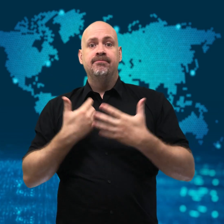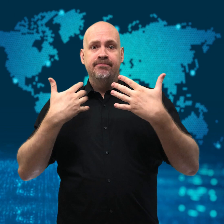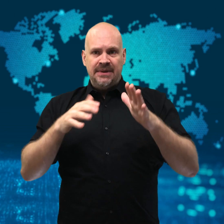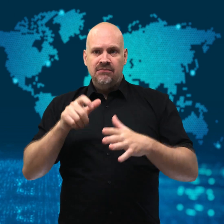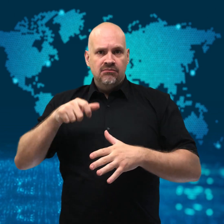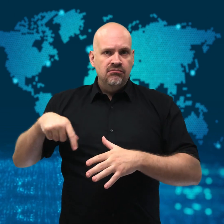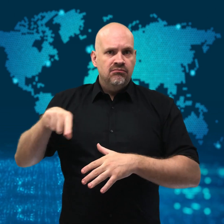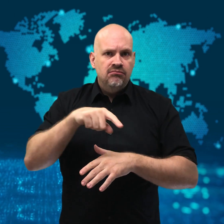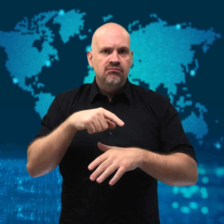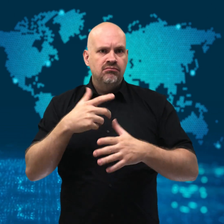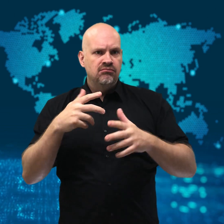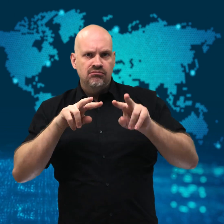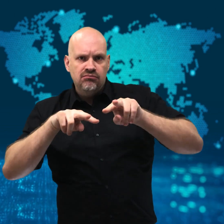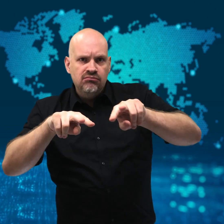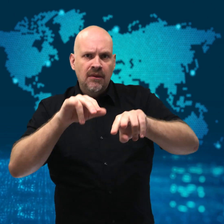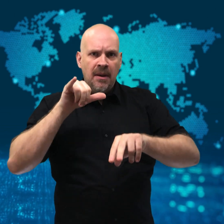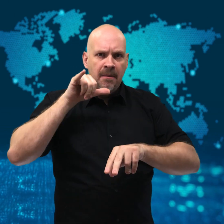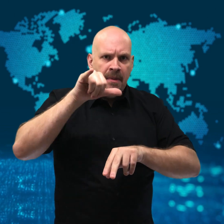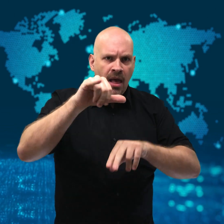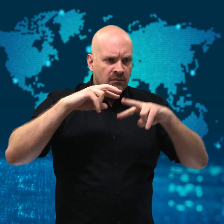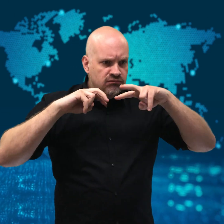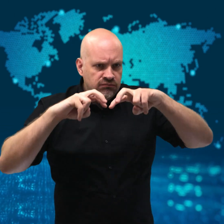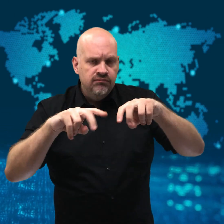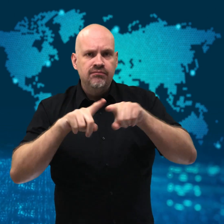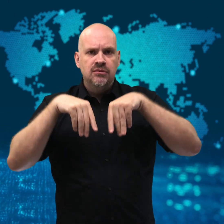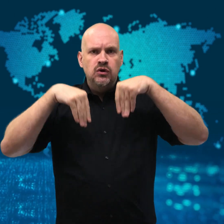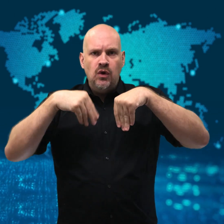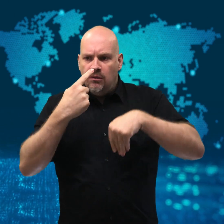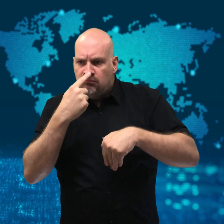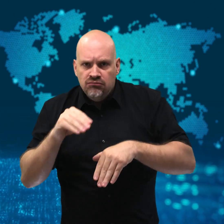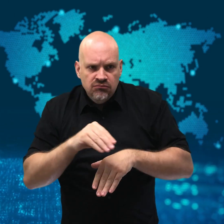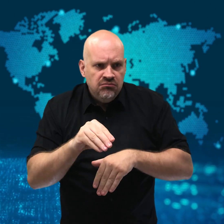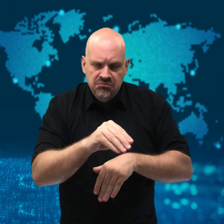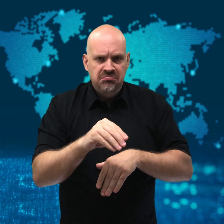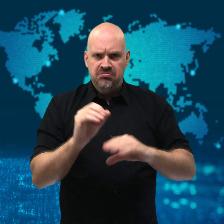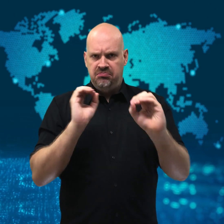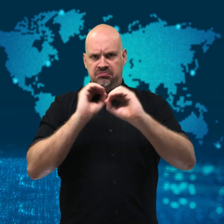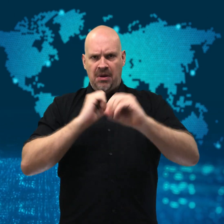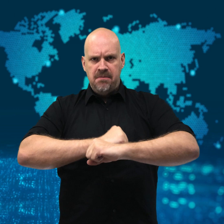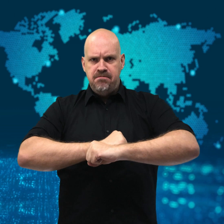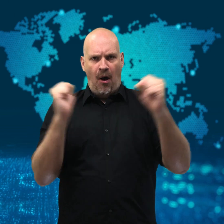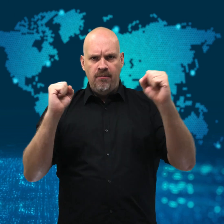Authorities and sniffer dogs checked the airplane,